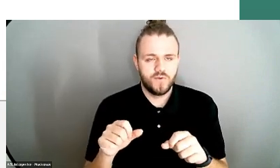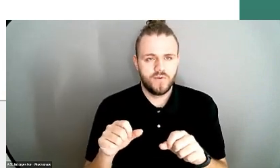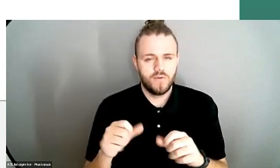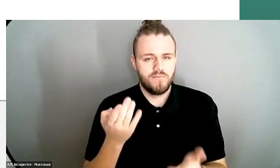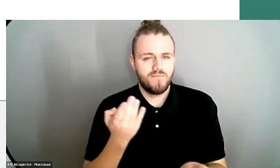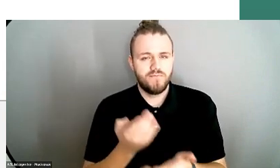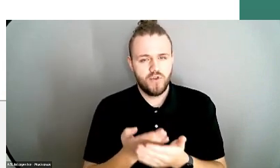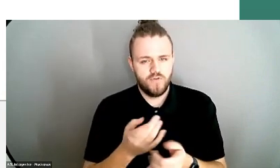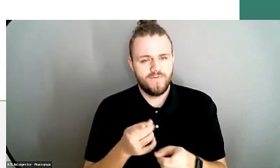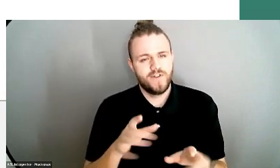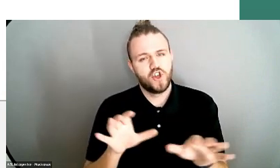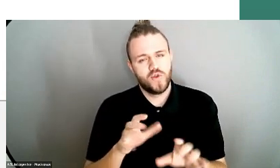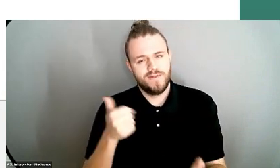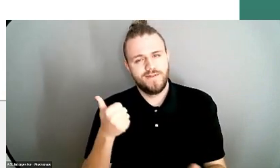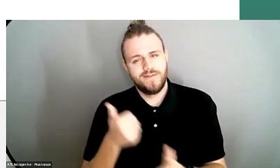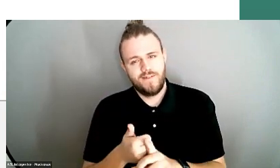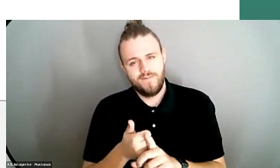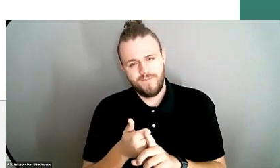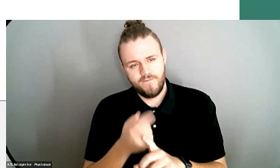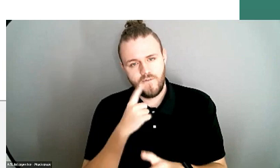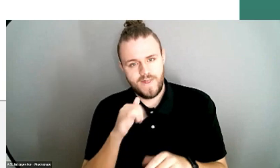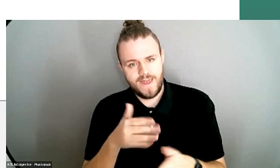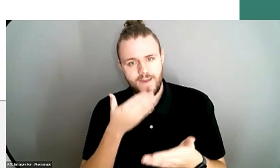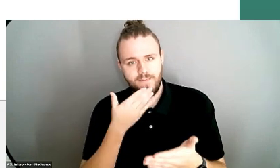doing this for the person's well-being.